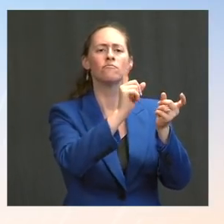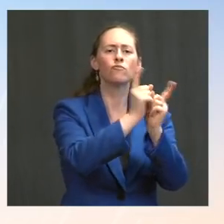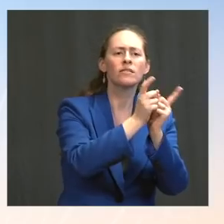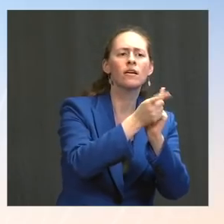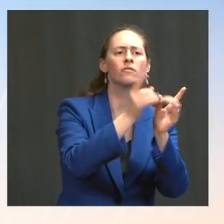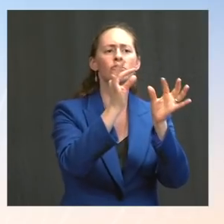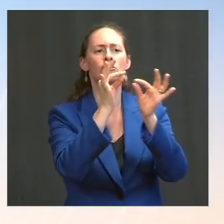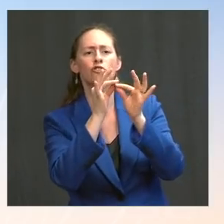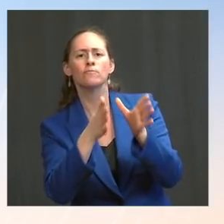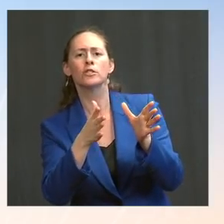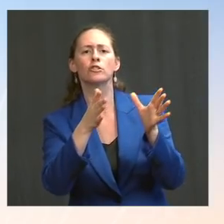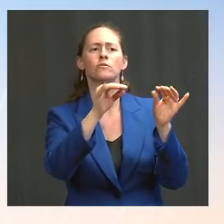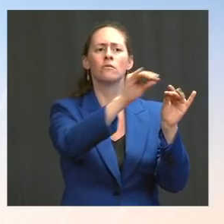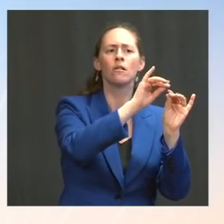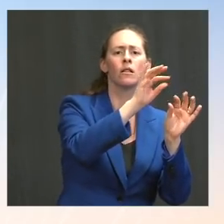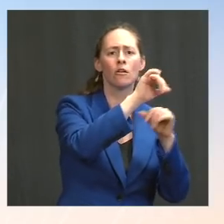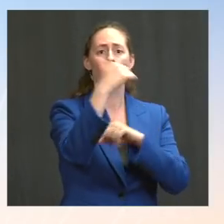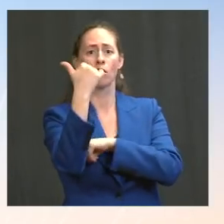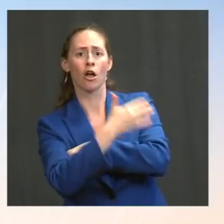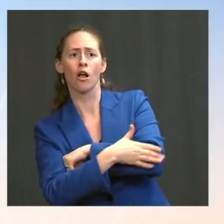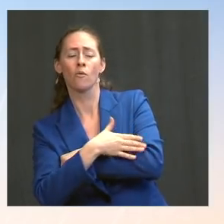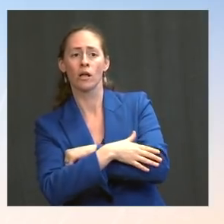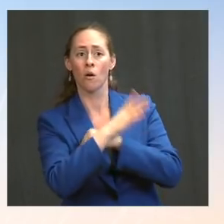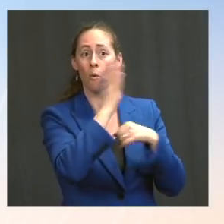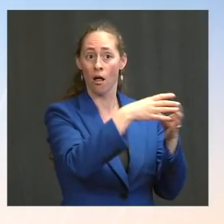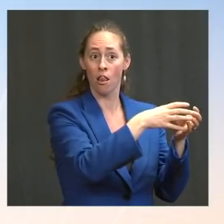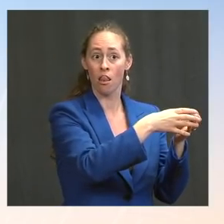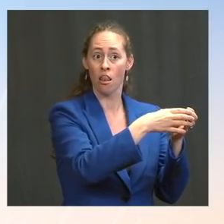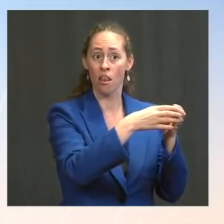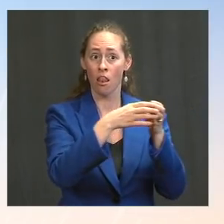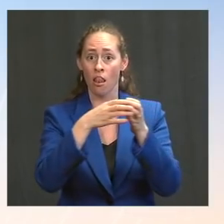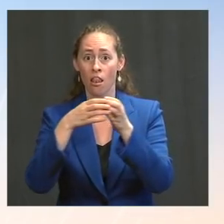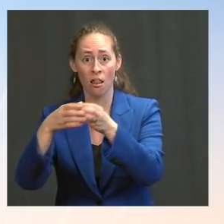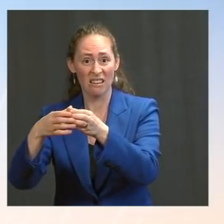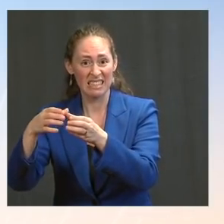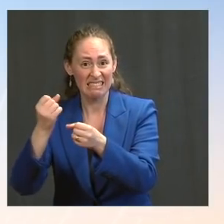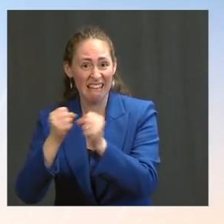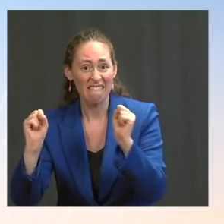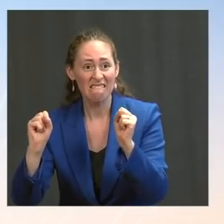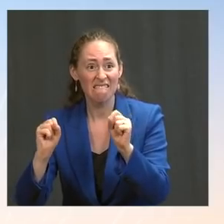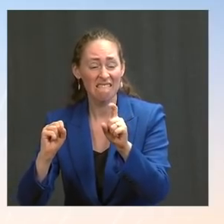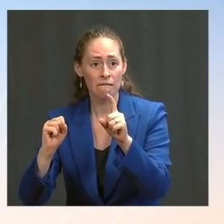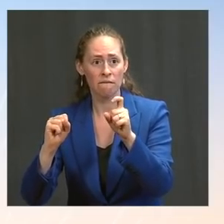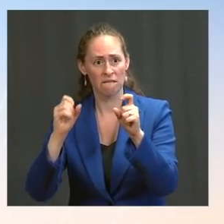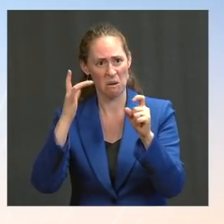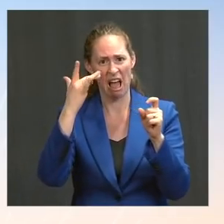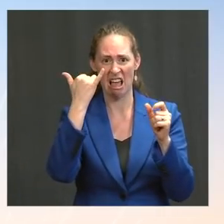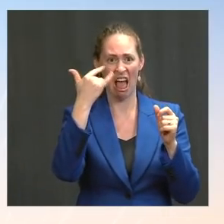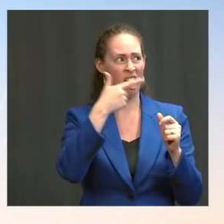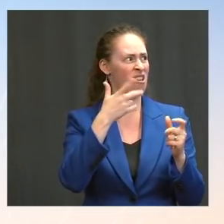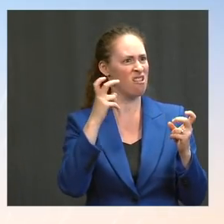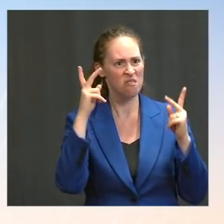The Press: And can I ask a follow-up on Afghanistan? When it comes to the vulnerable Afghan employees that we were talking about that could be moved to other countries,